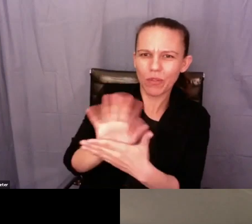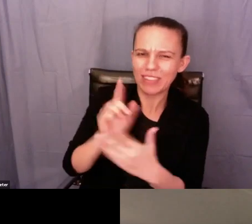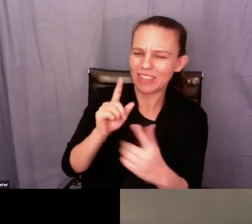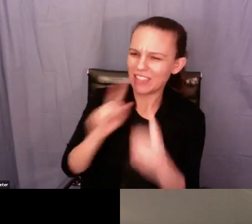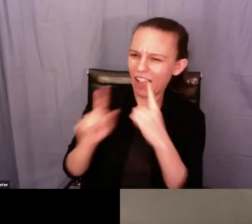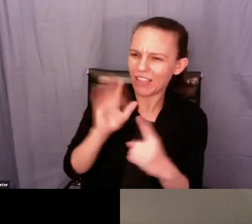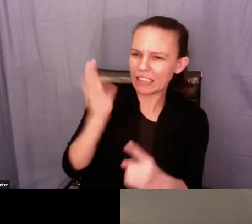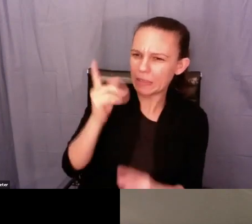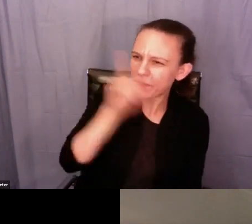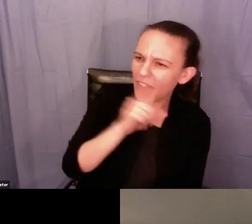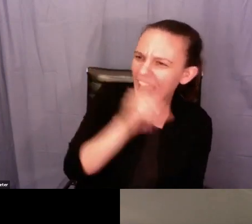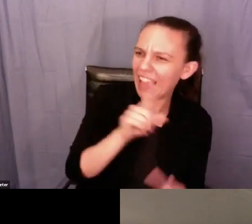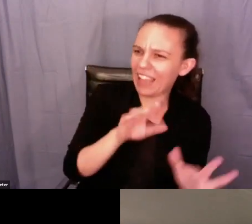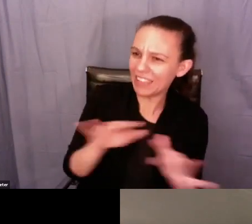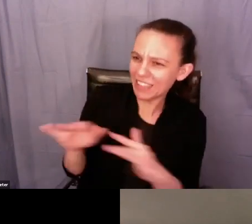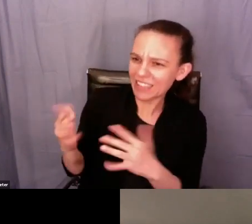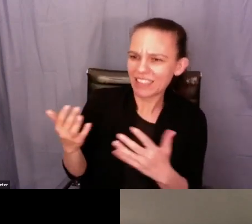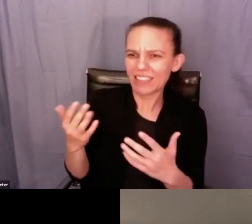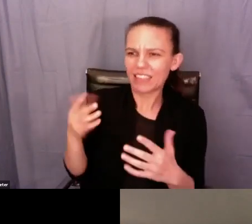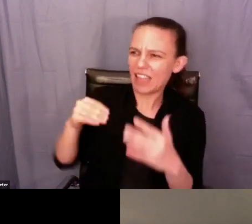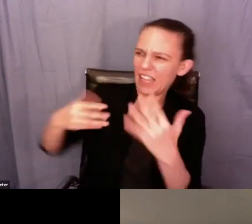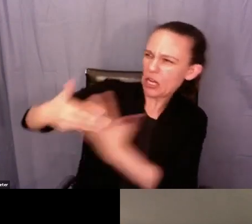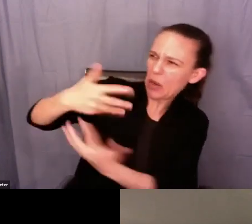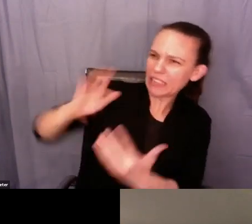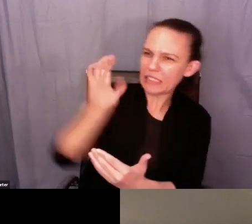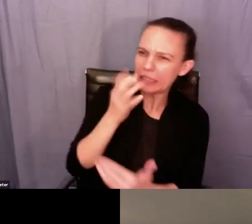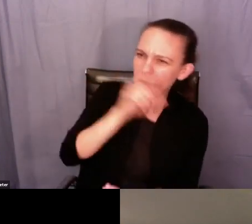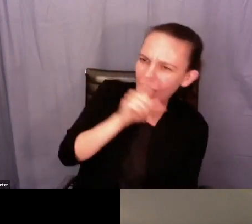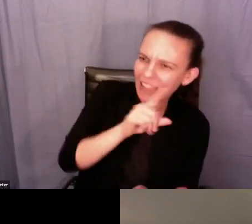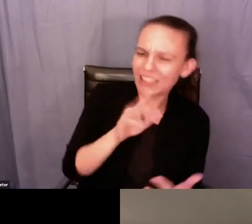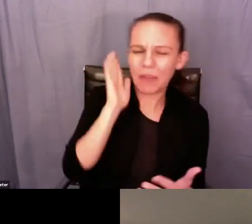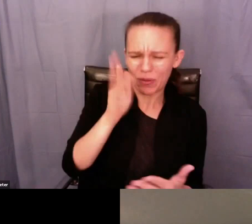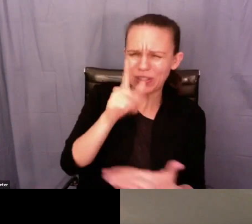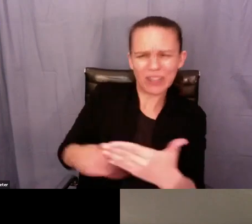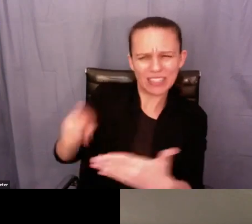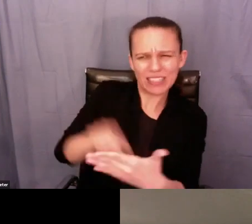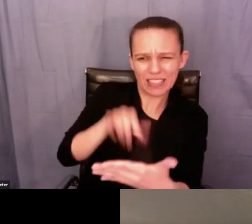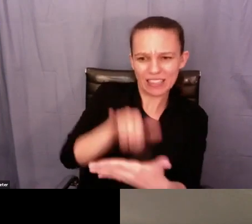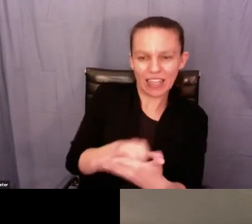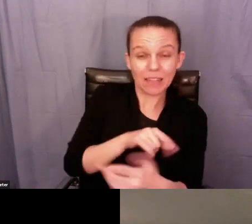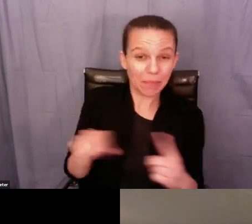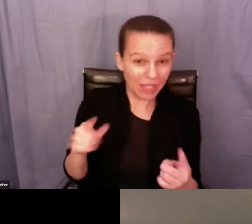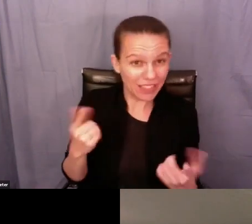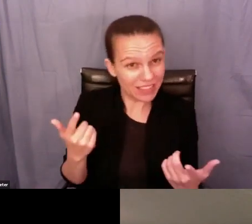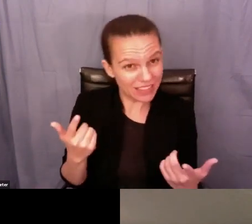and interactions and so you know but but can you really get at that with information structure